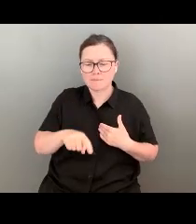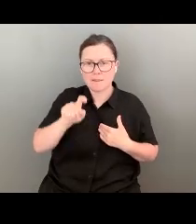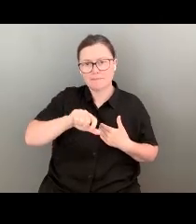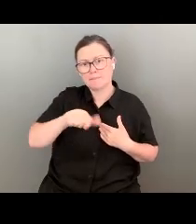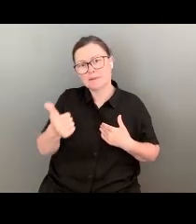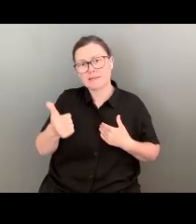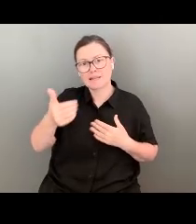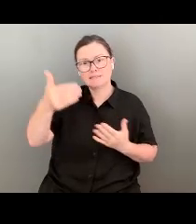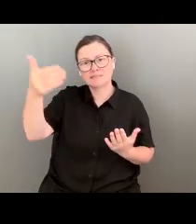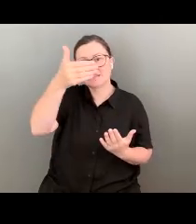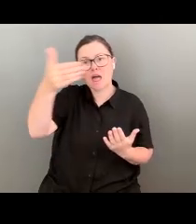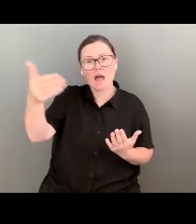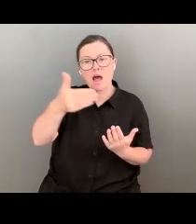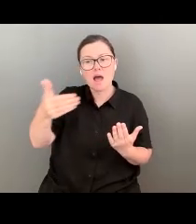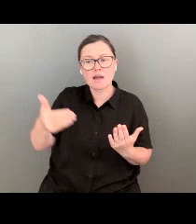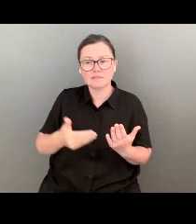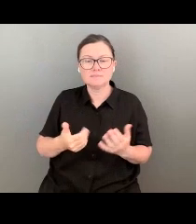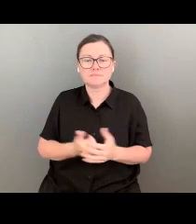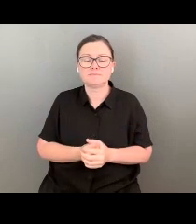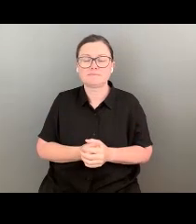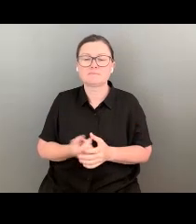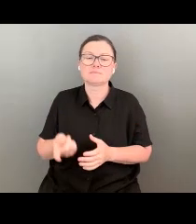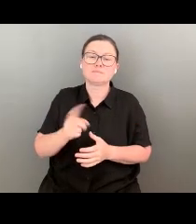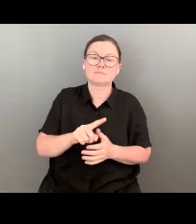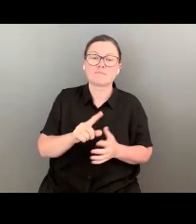So I wanted to start by describing myself.